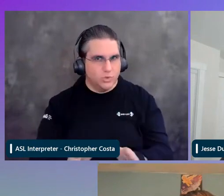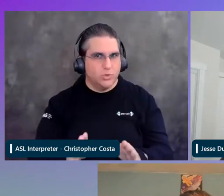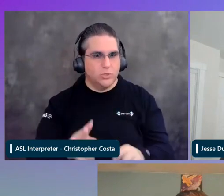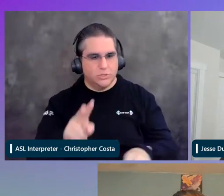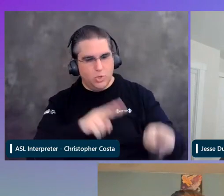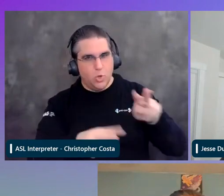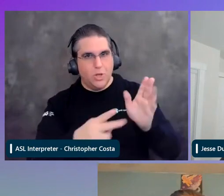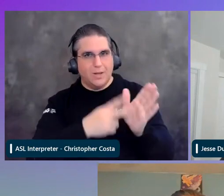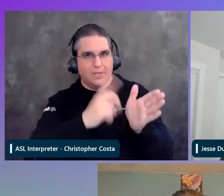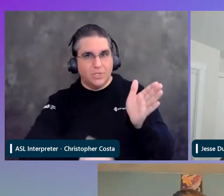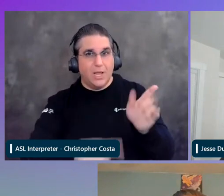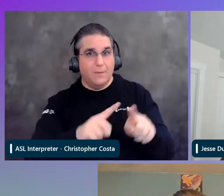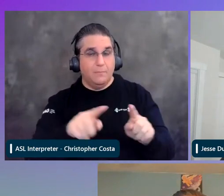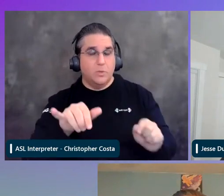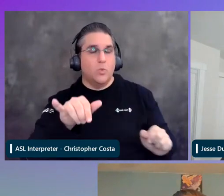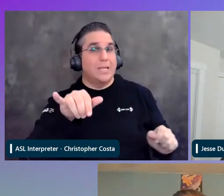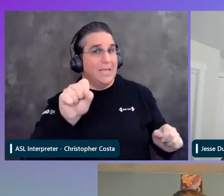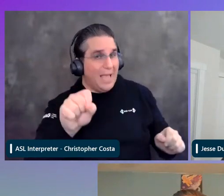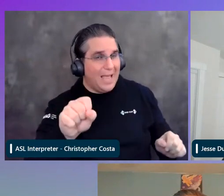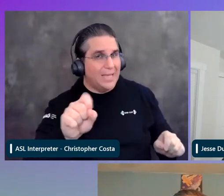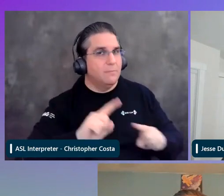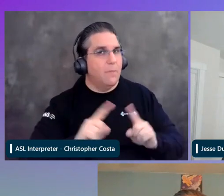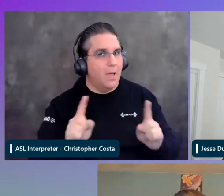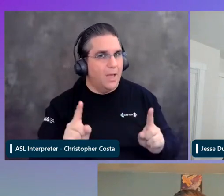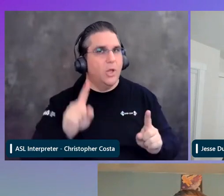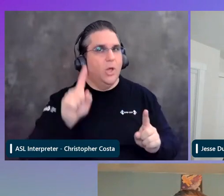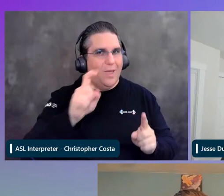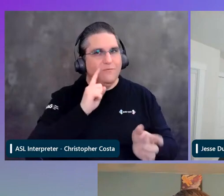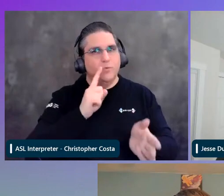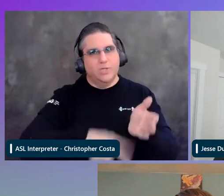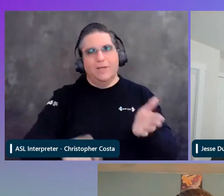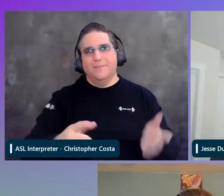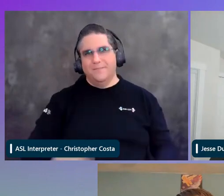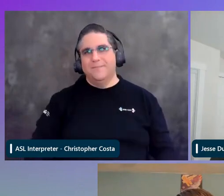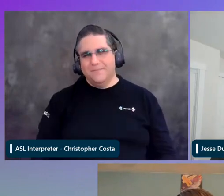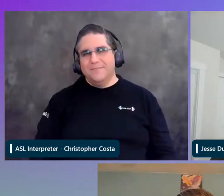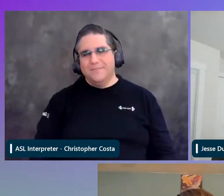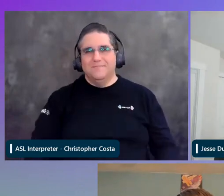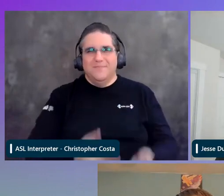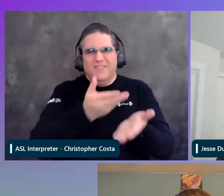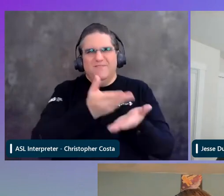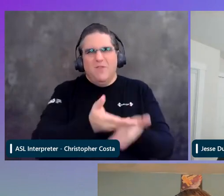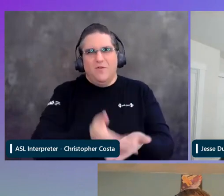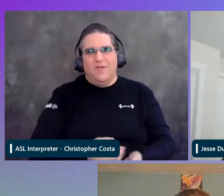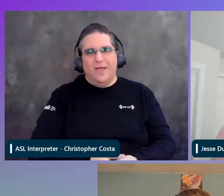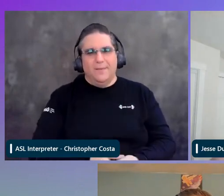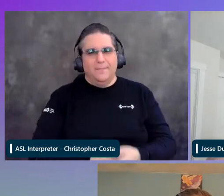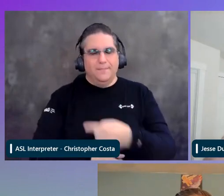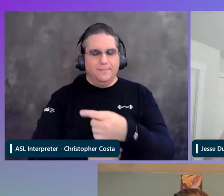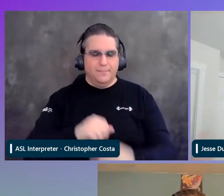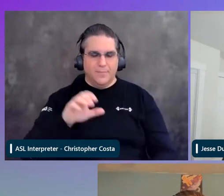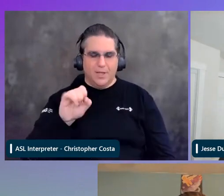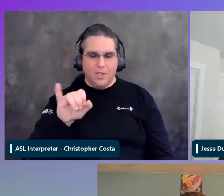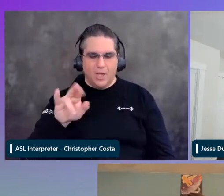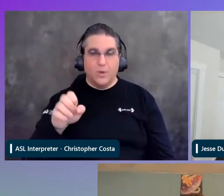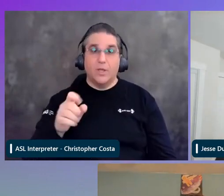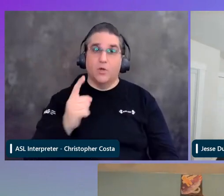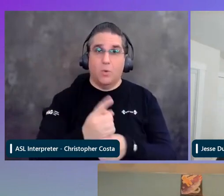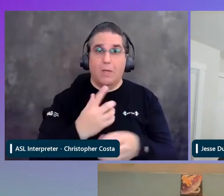is yes. It's just you need to verify. Yeah. I'm going to add on to what Jesse was saying and